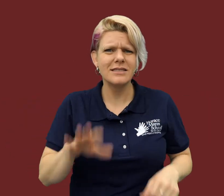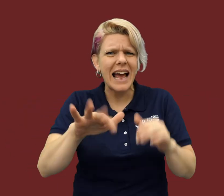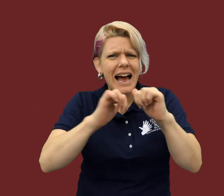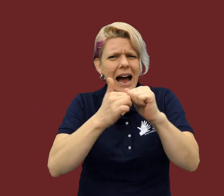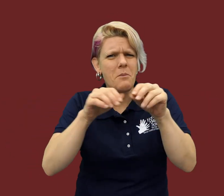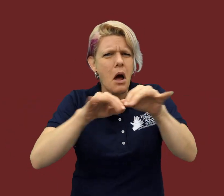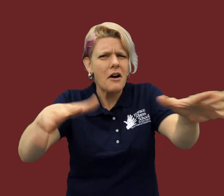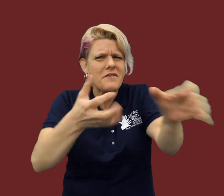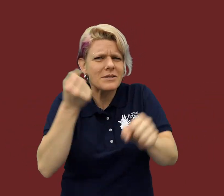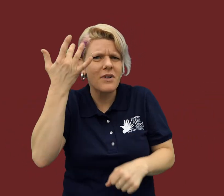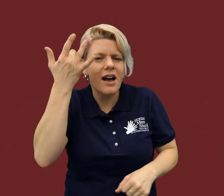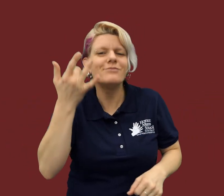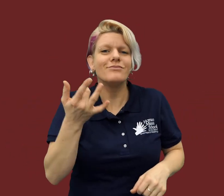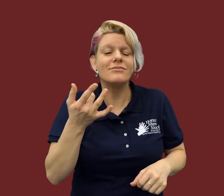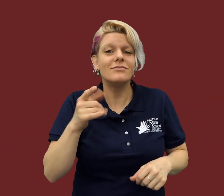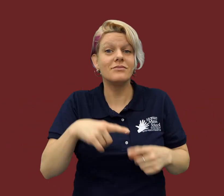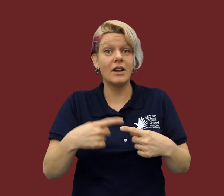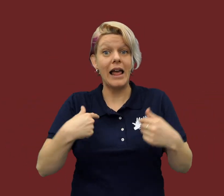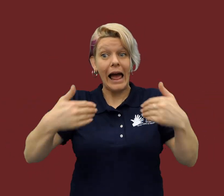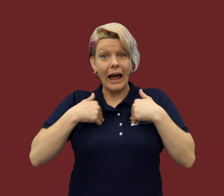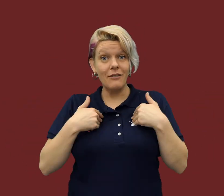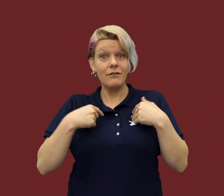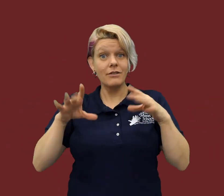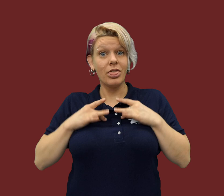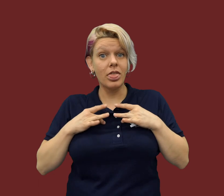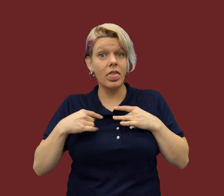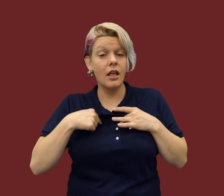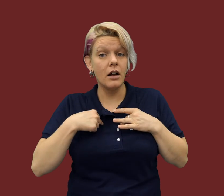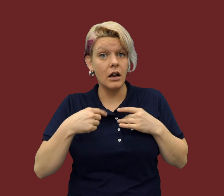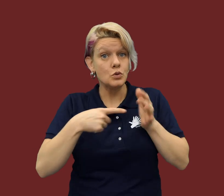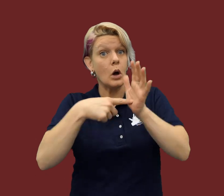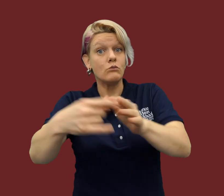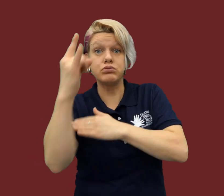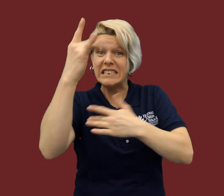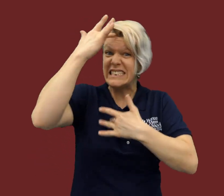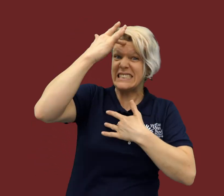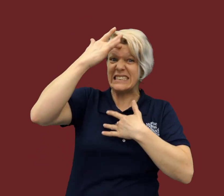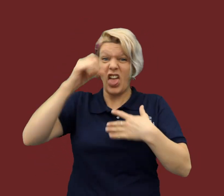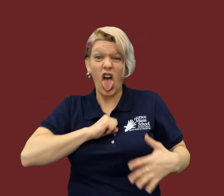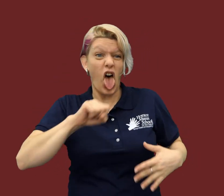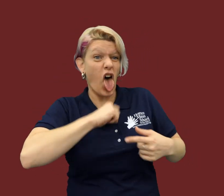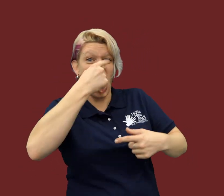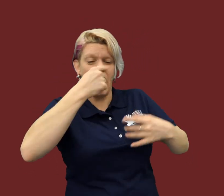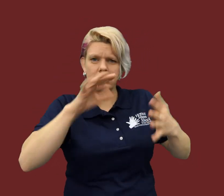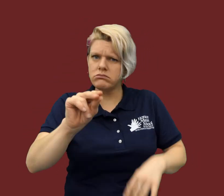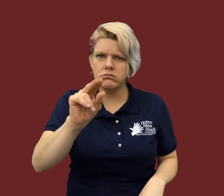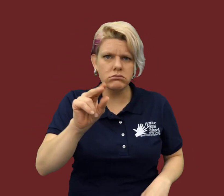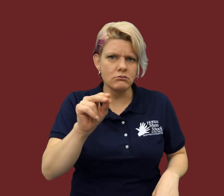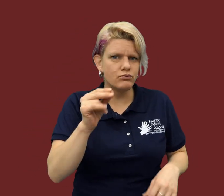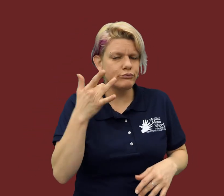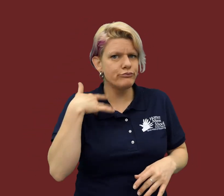symptoms immediately, such as runny nose or coughing, many people do not realize they are carrying the virus.